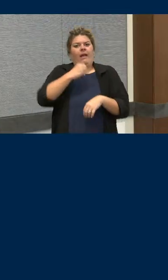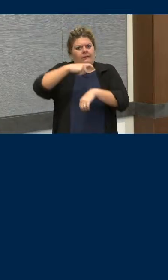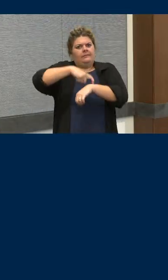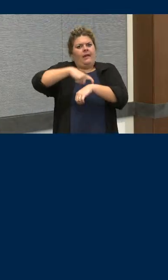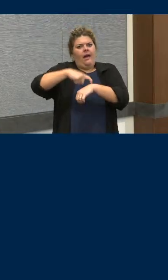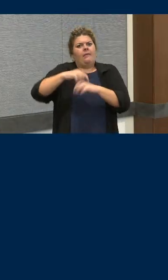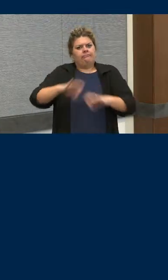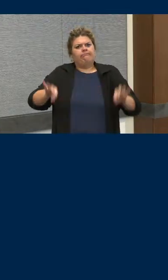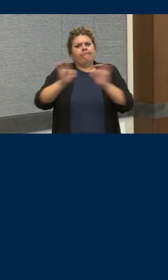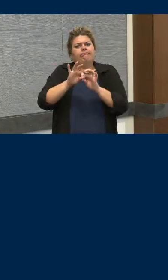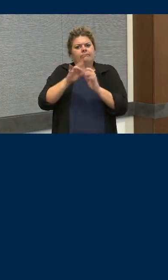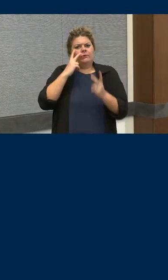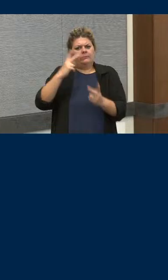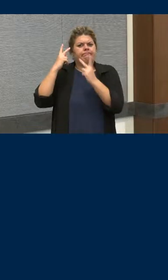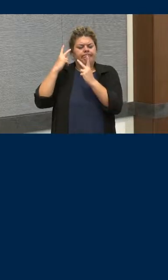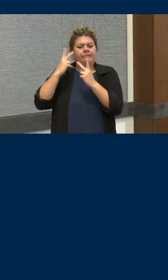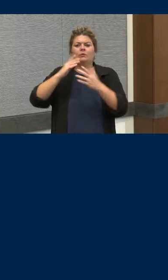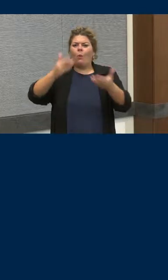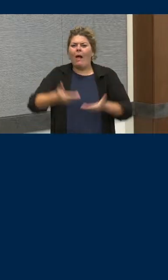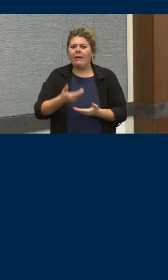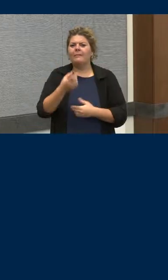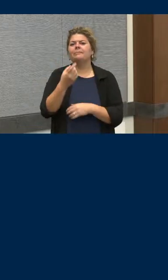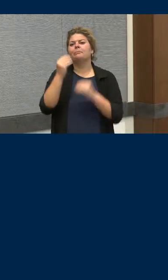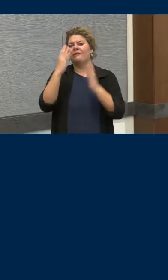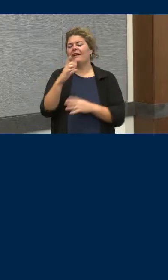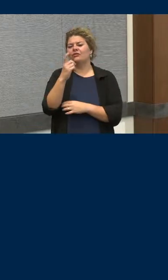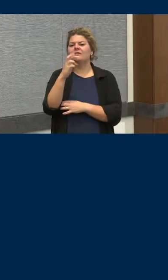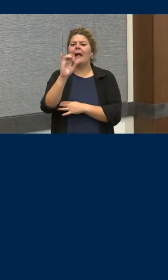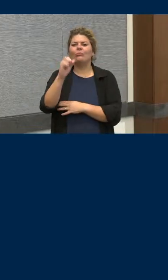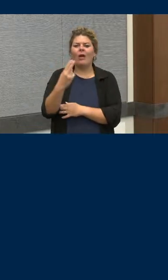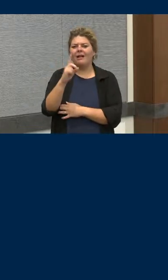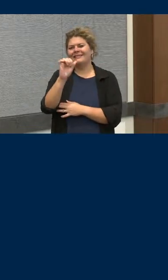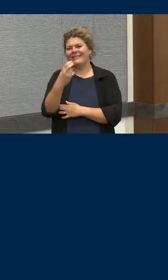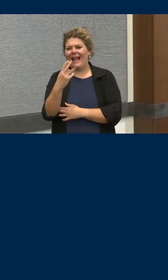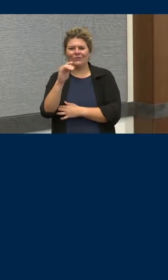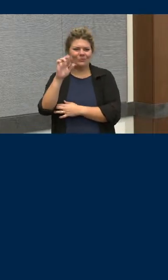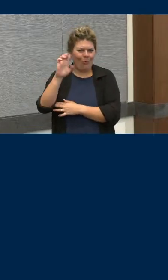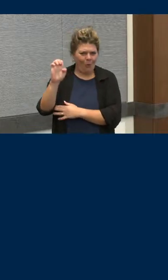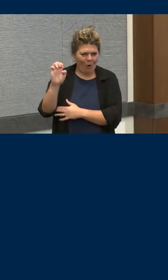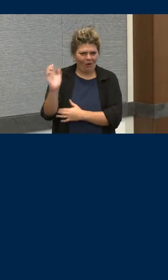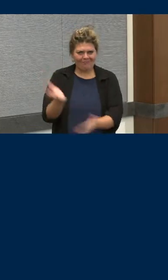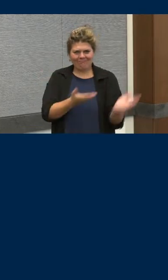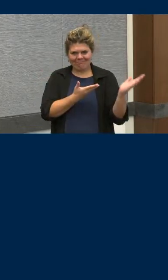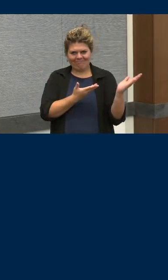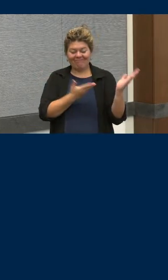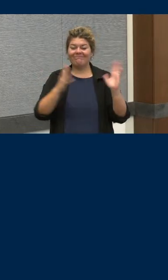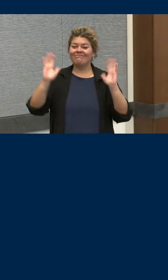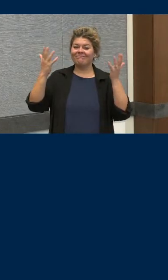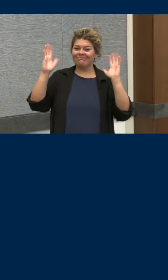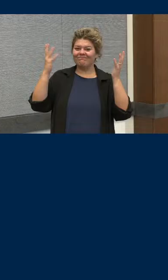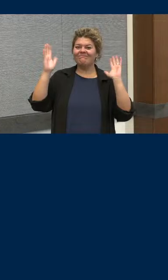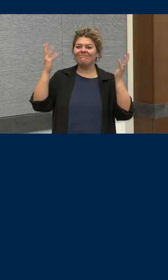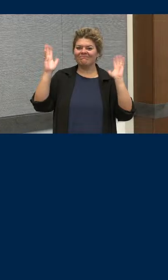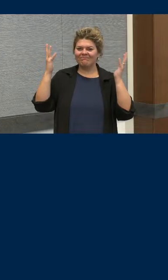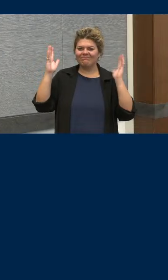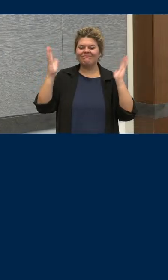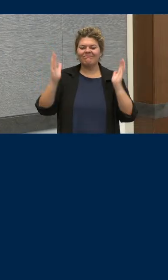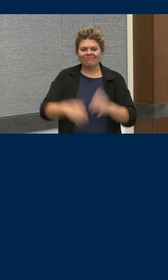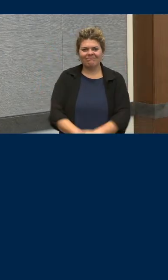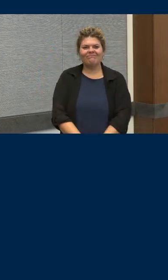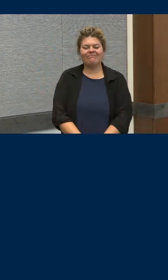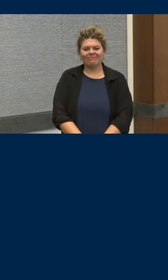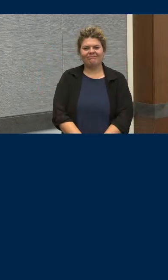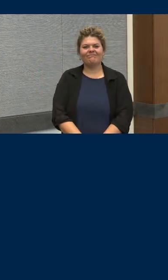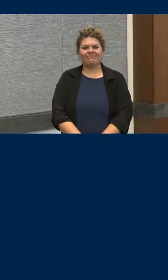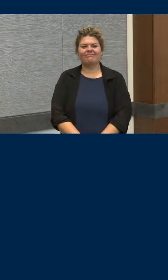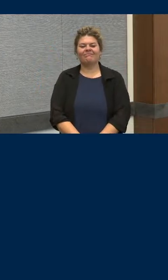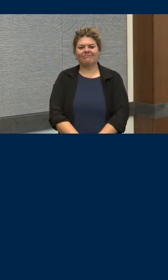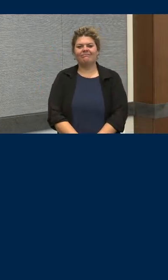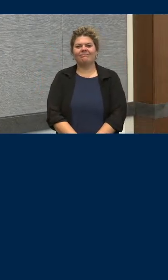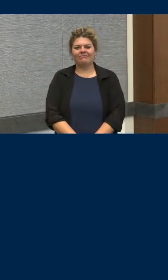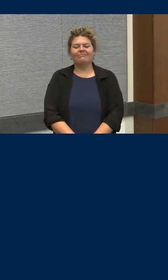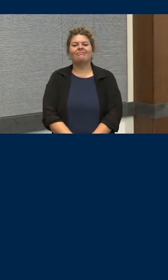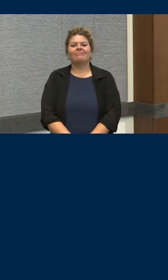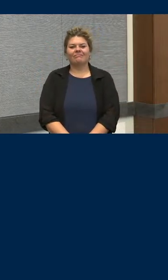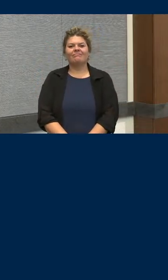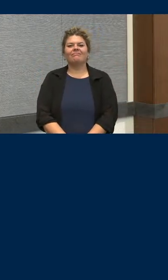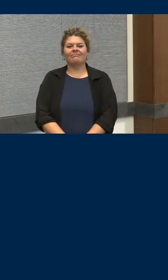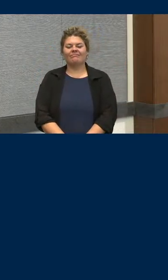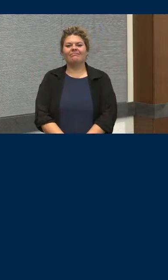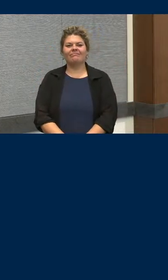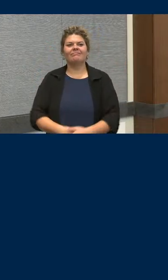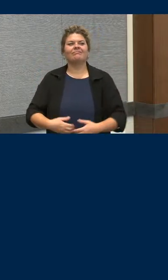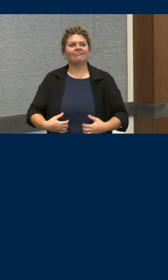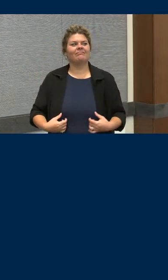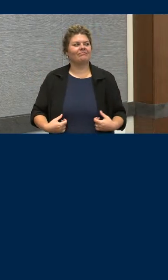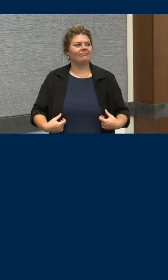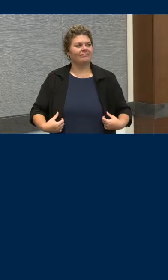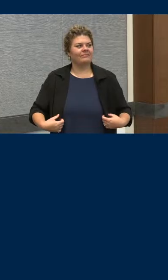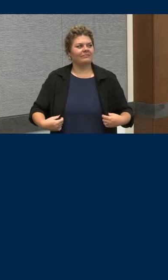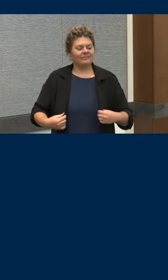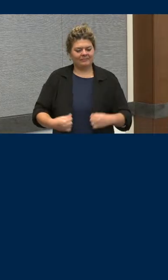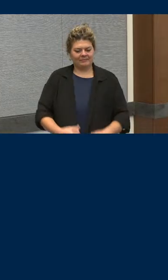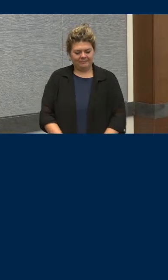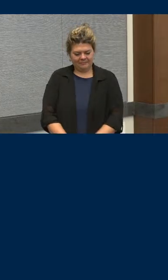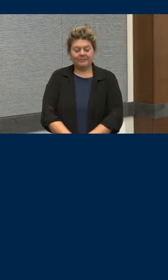Professor Deborah Dash Moore.